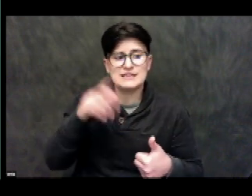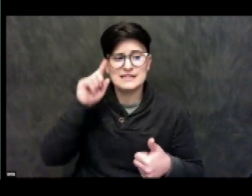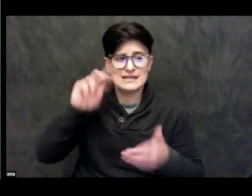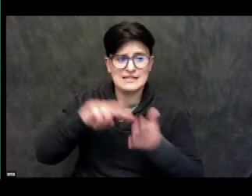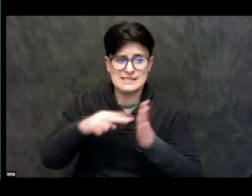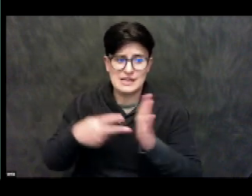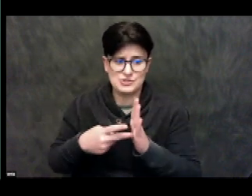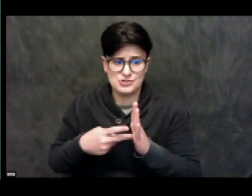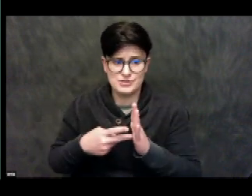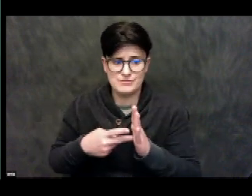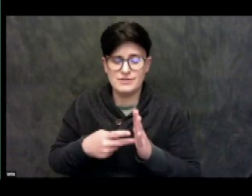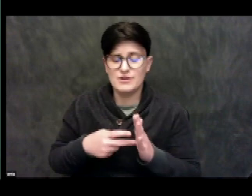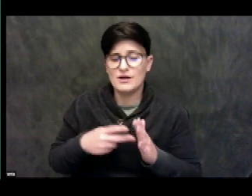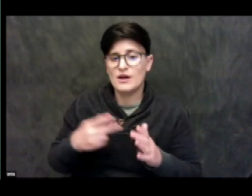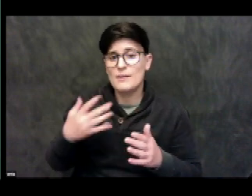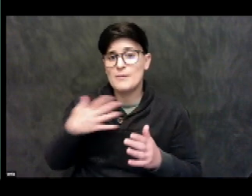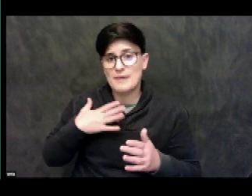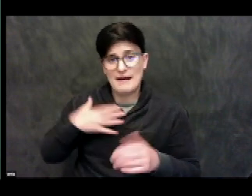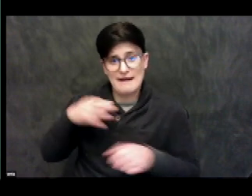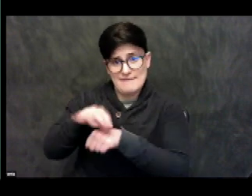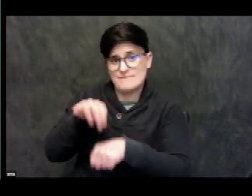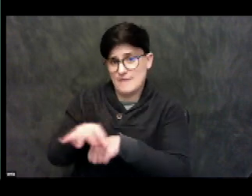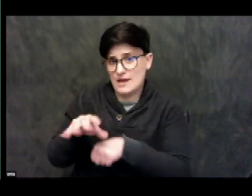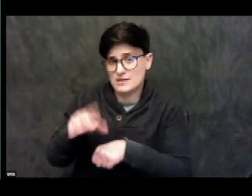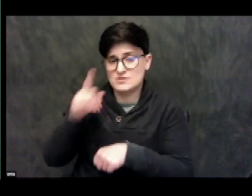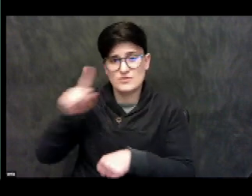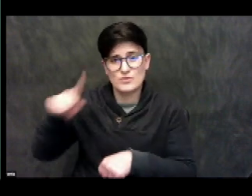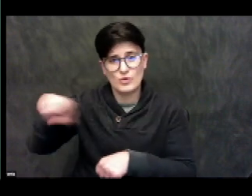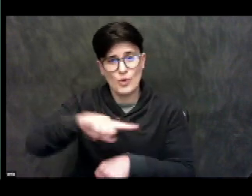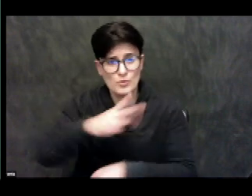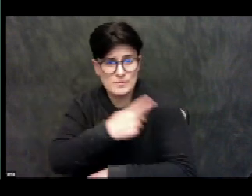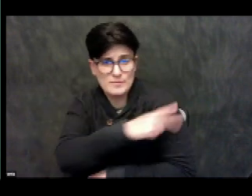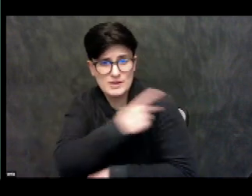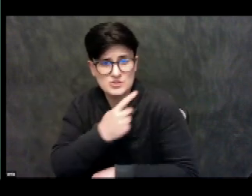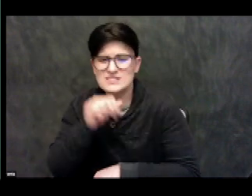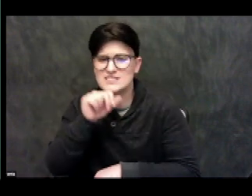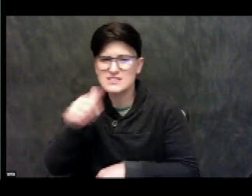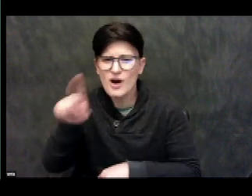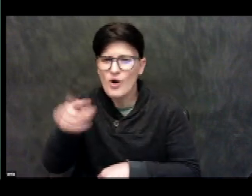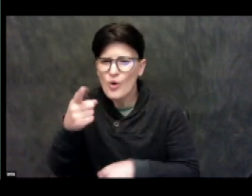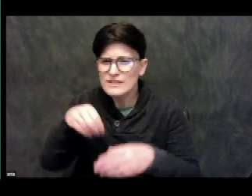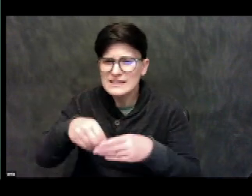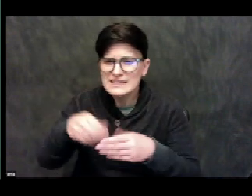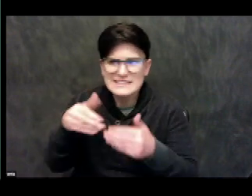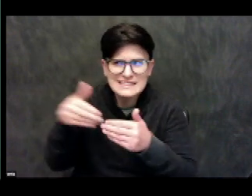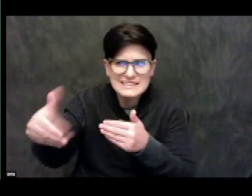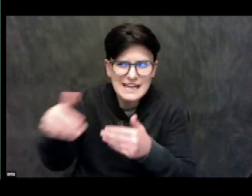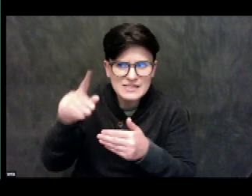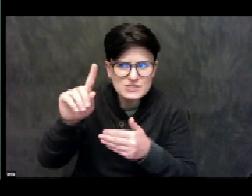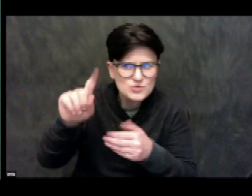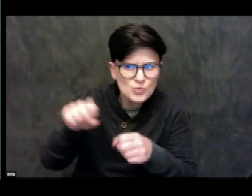would also be for these patients to not just say, in the next year, are you interested in these things? But in the future,